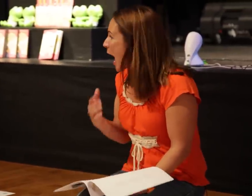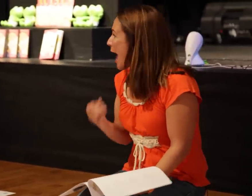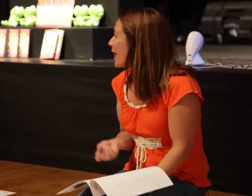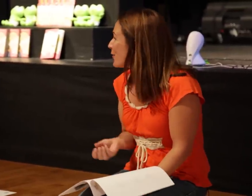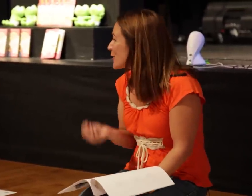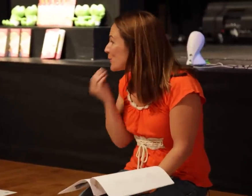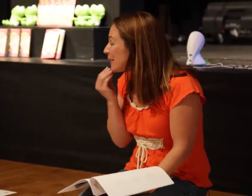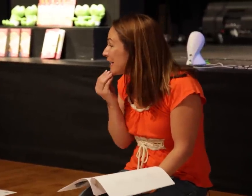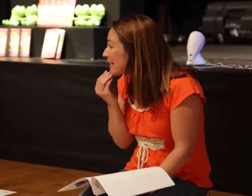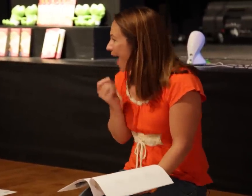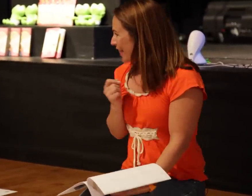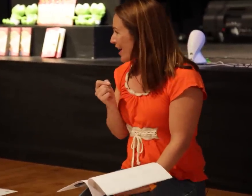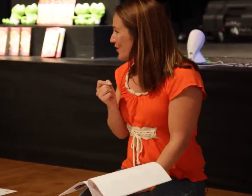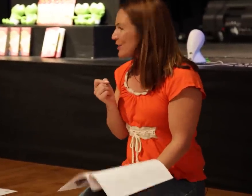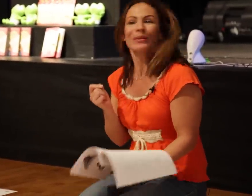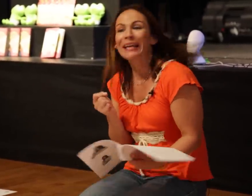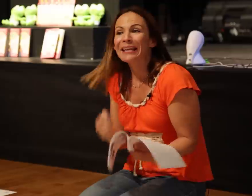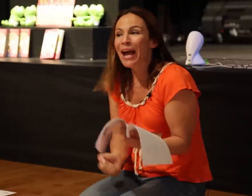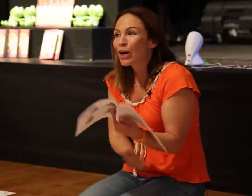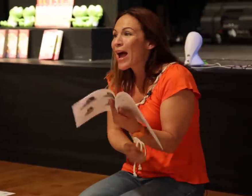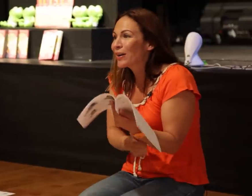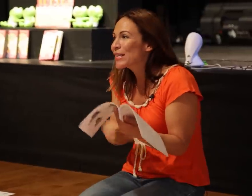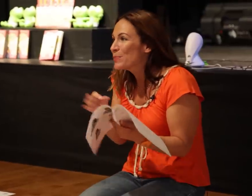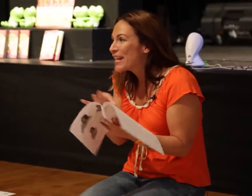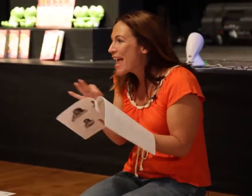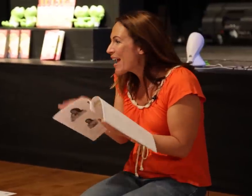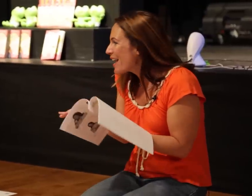[SINGING] I love to eat, I love to eat. Crackers and bananas.